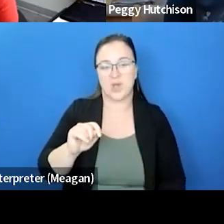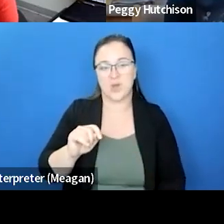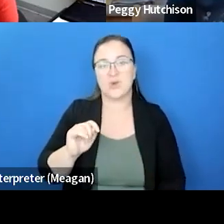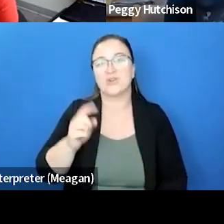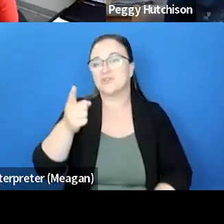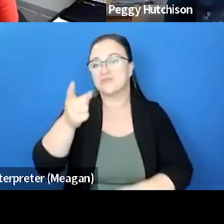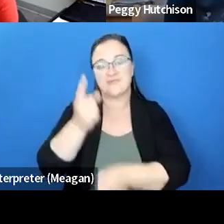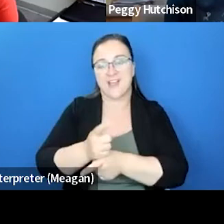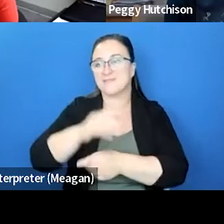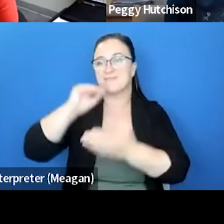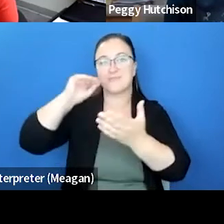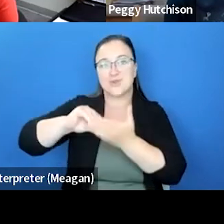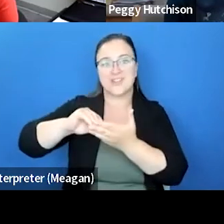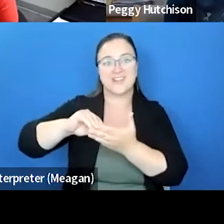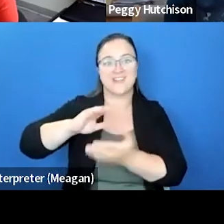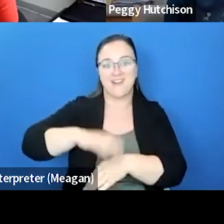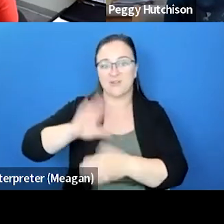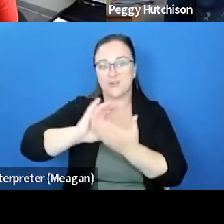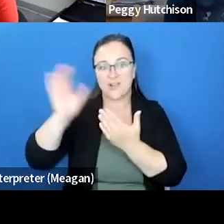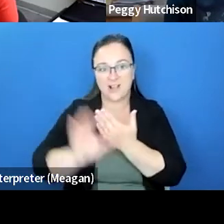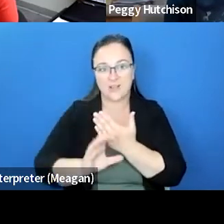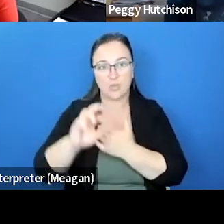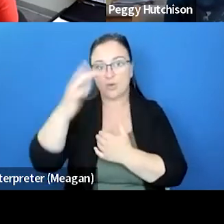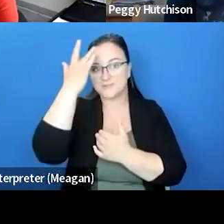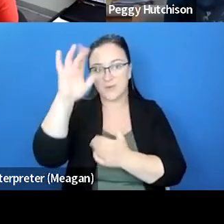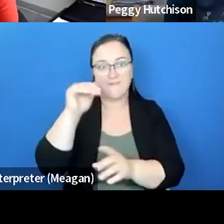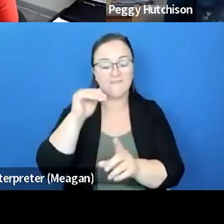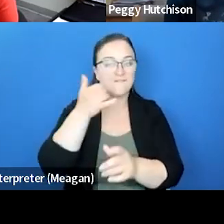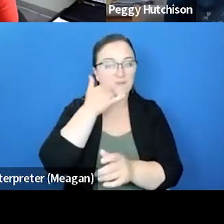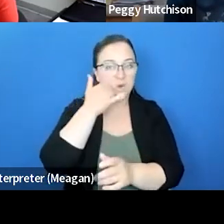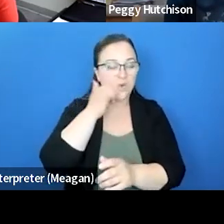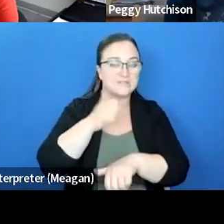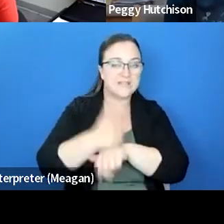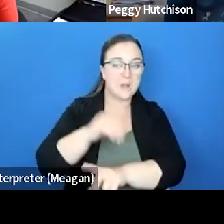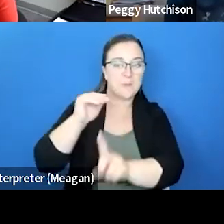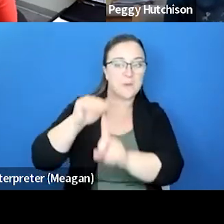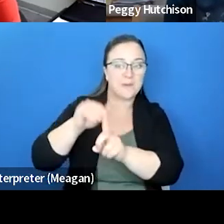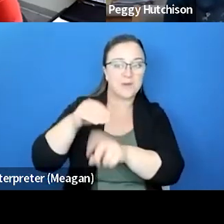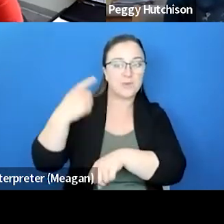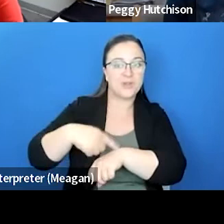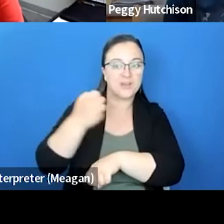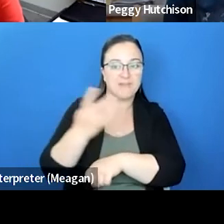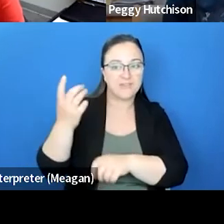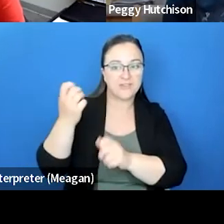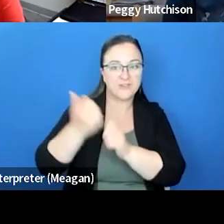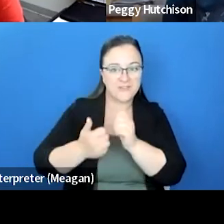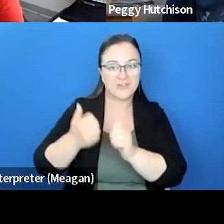or we have our smartphones, right. Can you set yourself a reminder that once every couple hours you're gonna get up and stretch and,